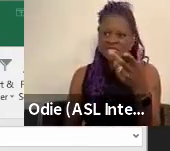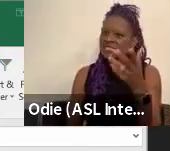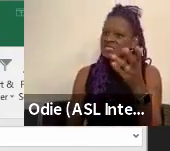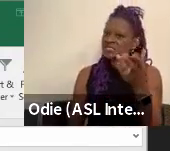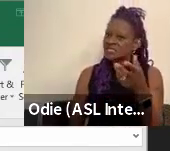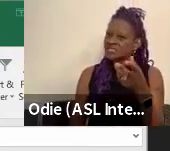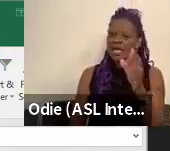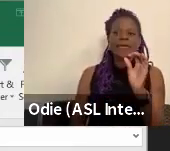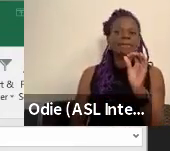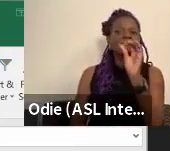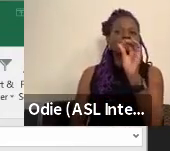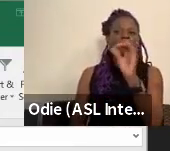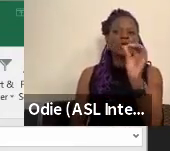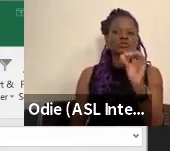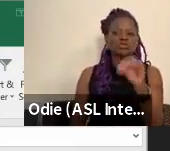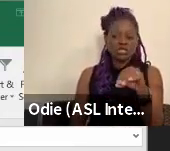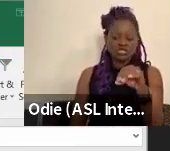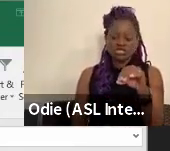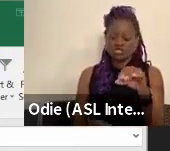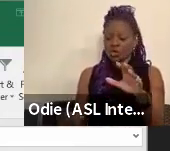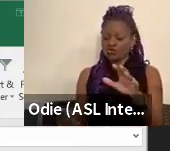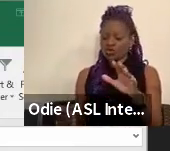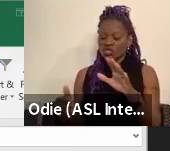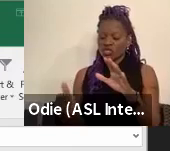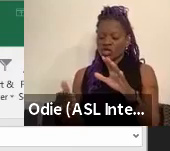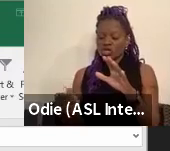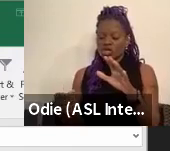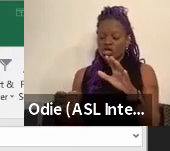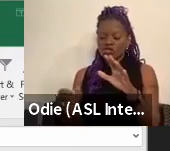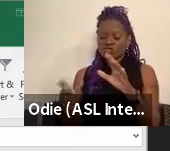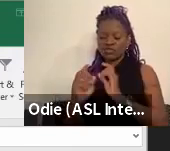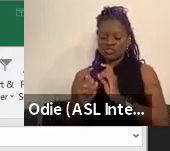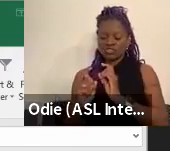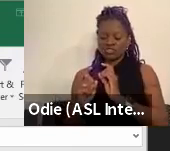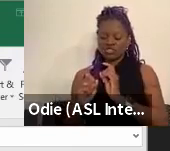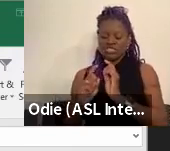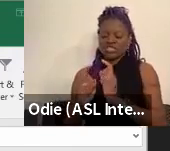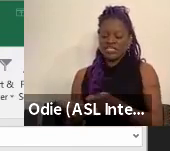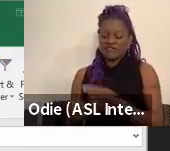of total vaccines administered compared to total population.